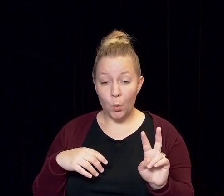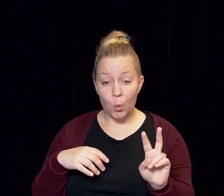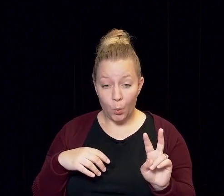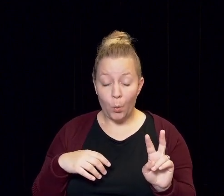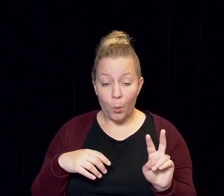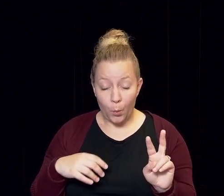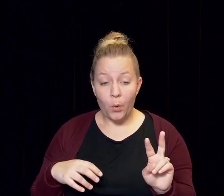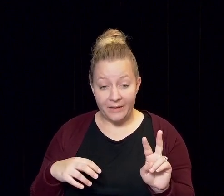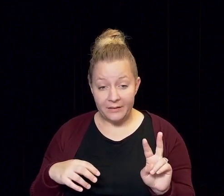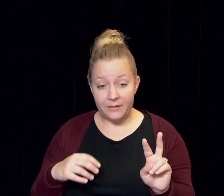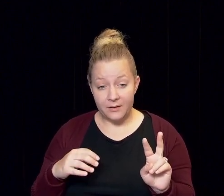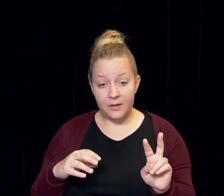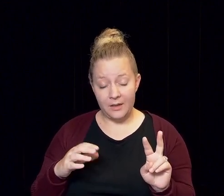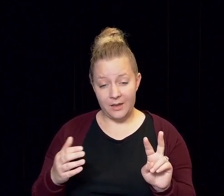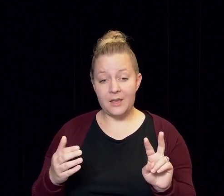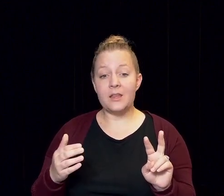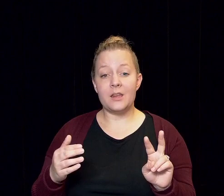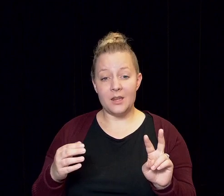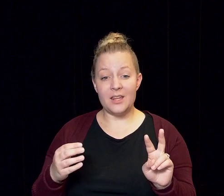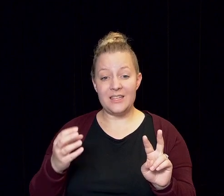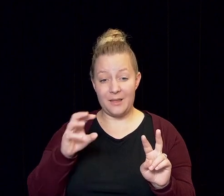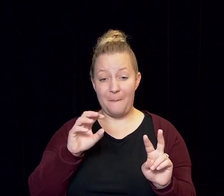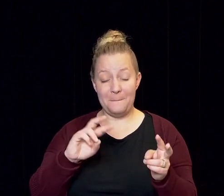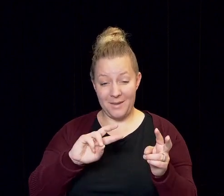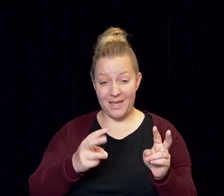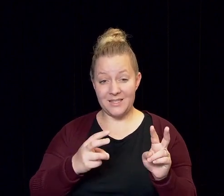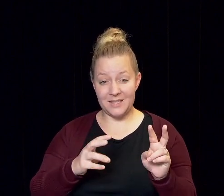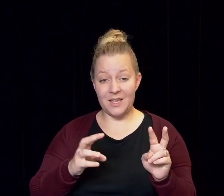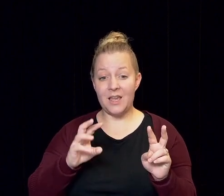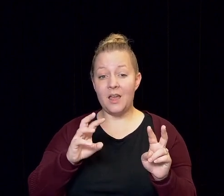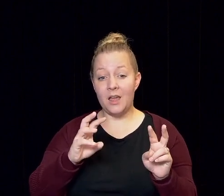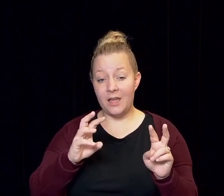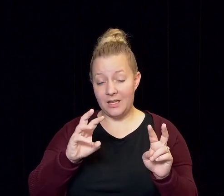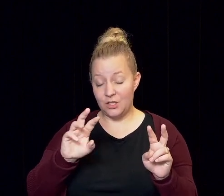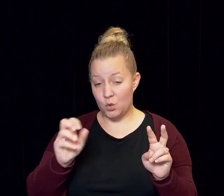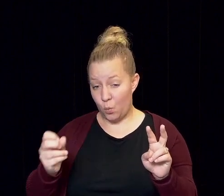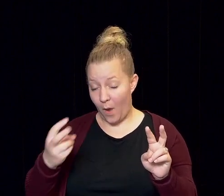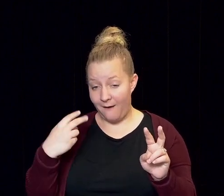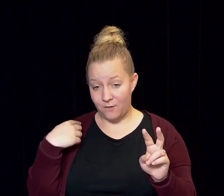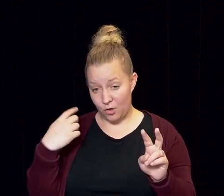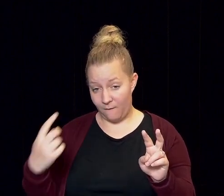then again I scored 6 so that is 12 points so far. Now, this is not incorporating any extra